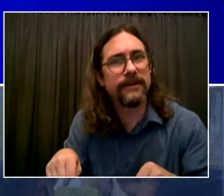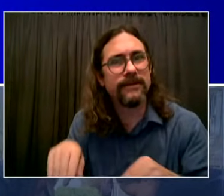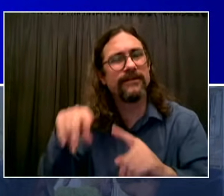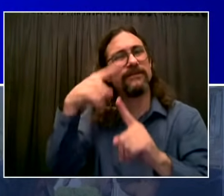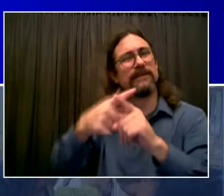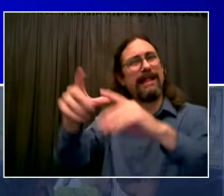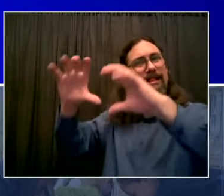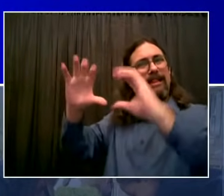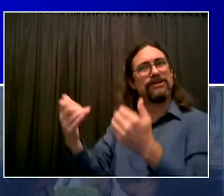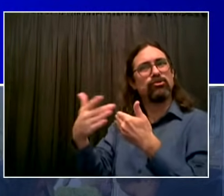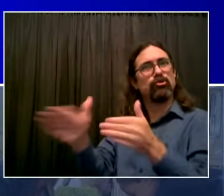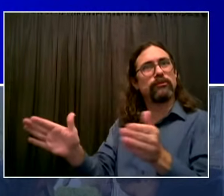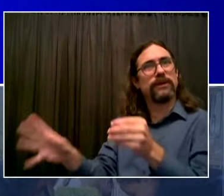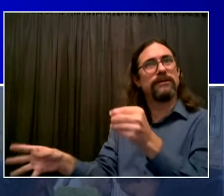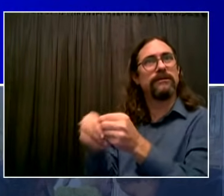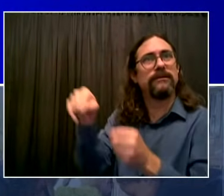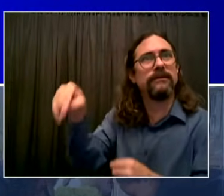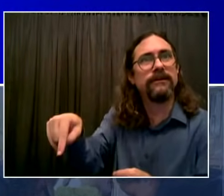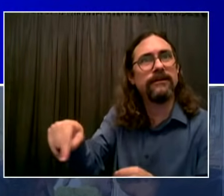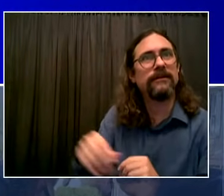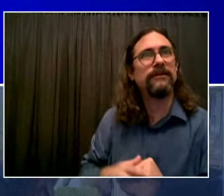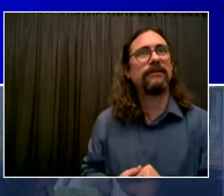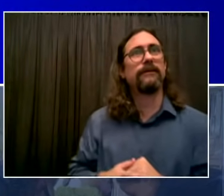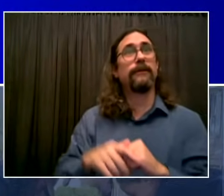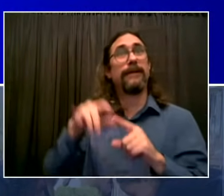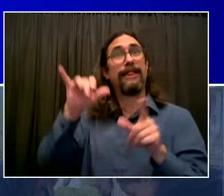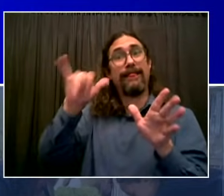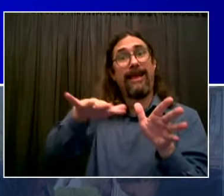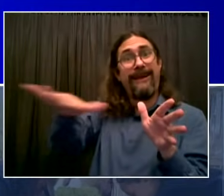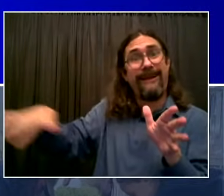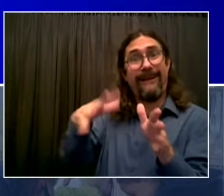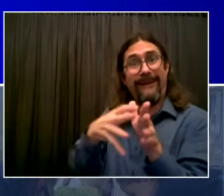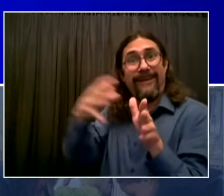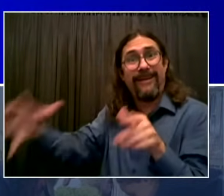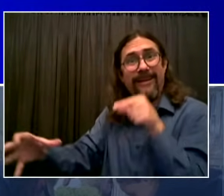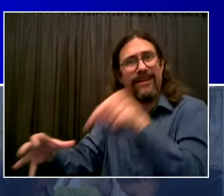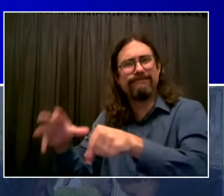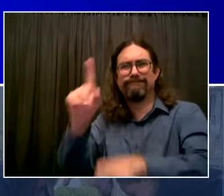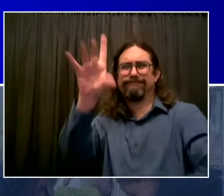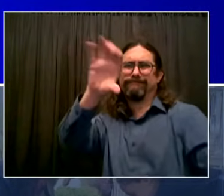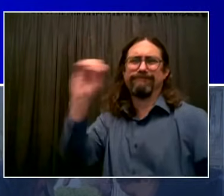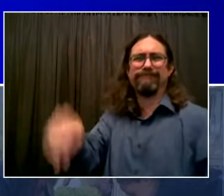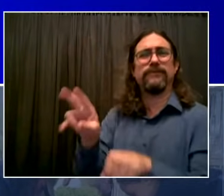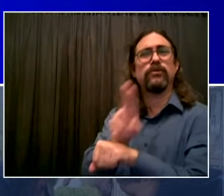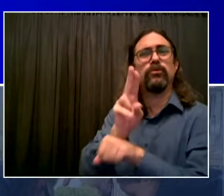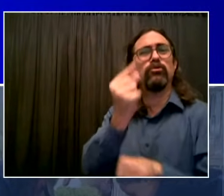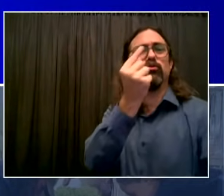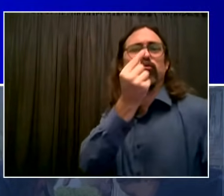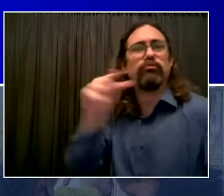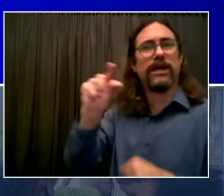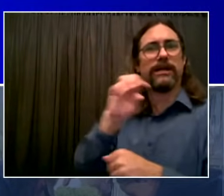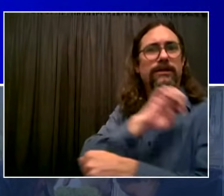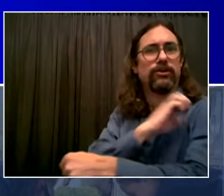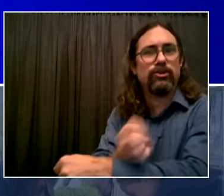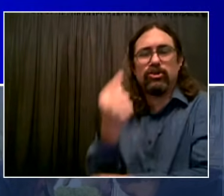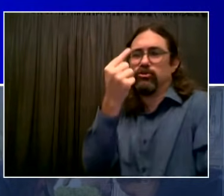THE MUSEUM BE ENERGY EFIFCIENT AND GREEN, AND THAT'S FANTASTIC. THE SECOND MAJOR INVESTMENT IN SOME PCELA